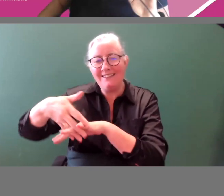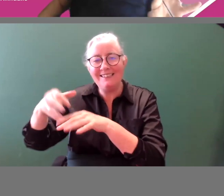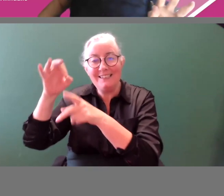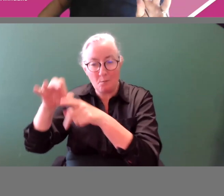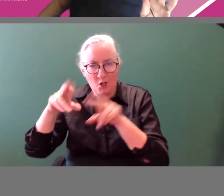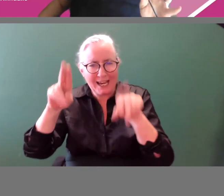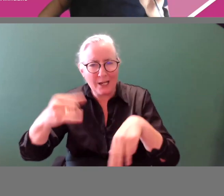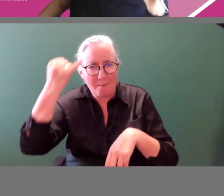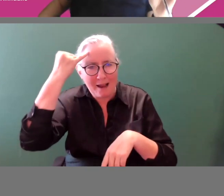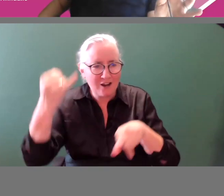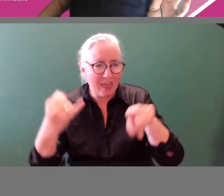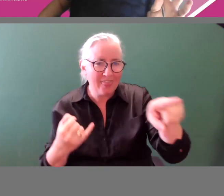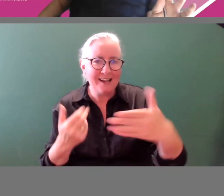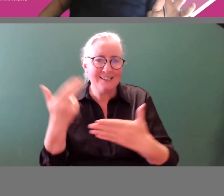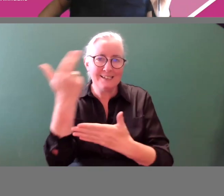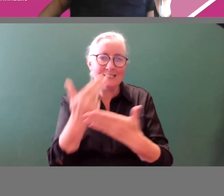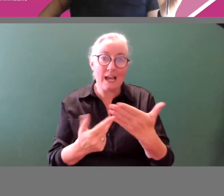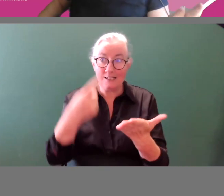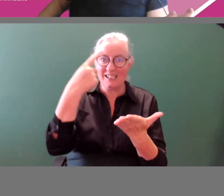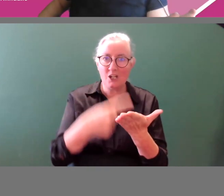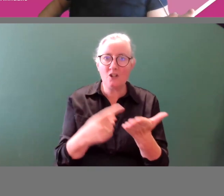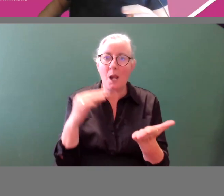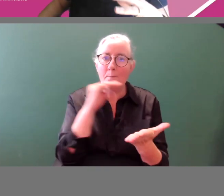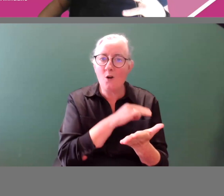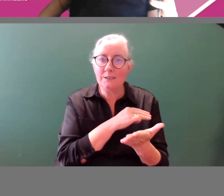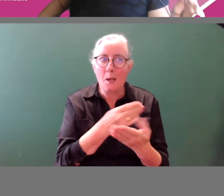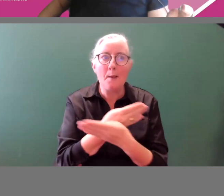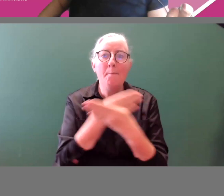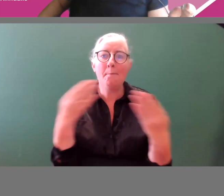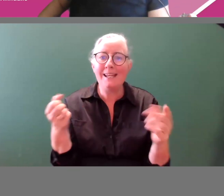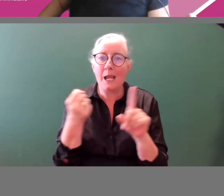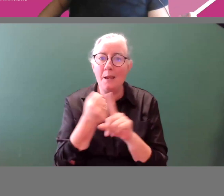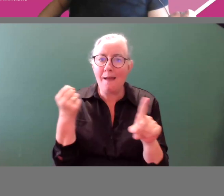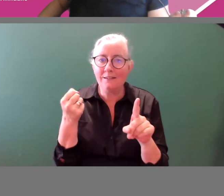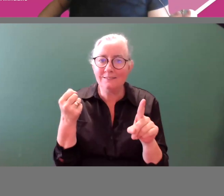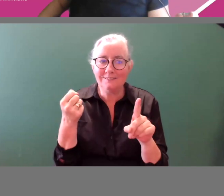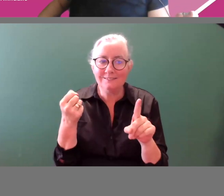this design decision was absolutely critical and had a big impact on the overall approach to this